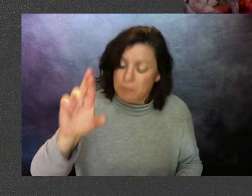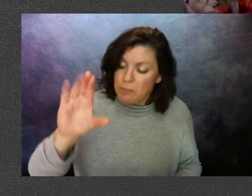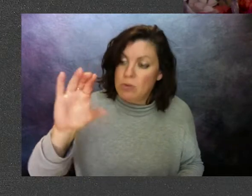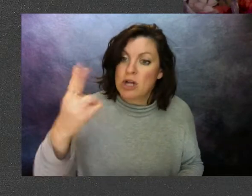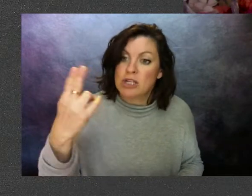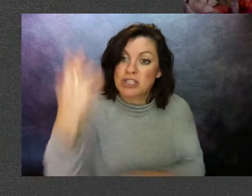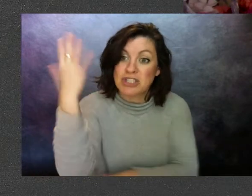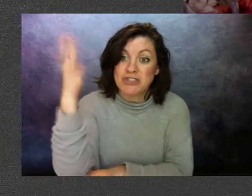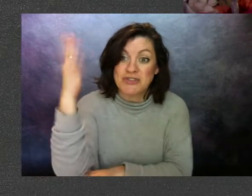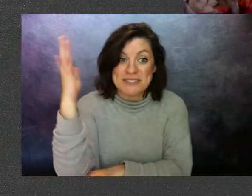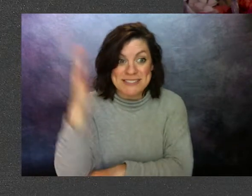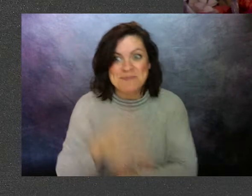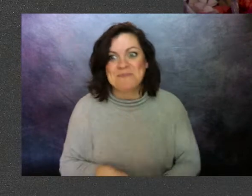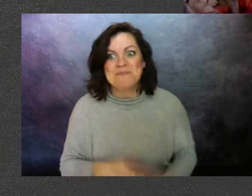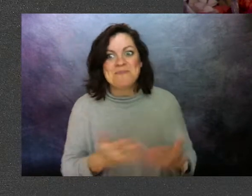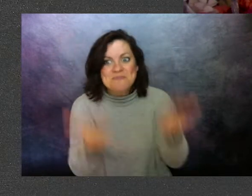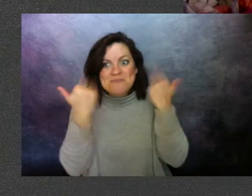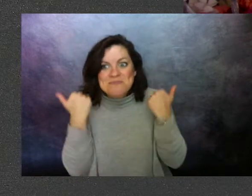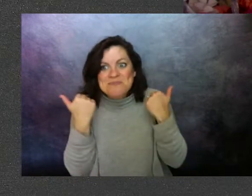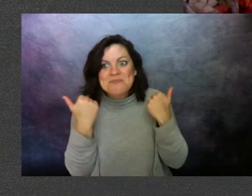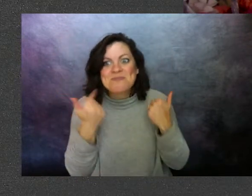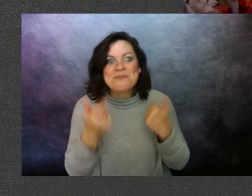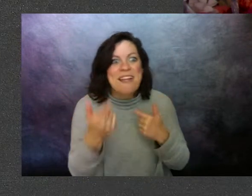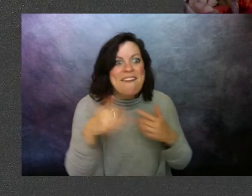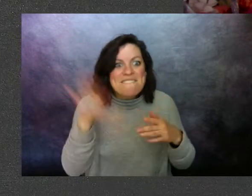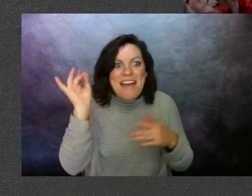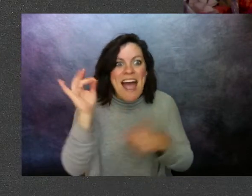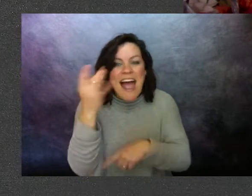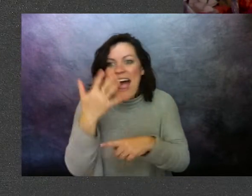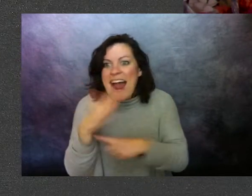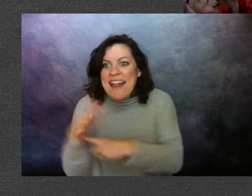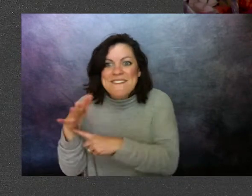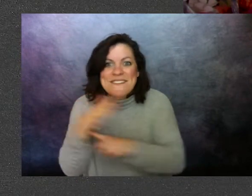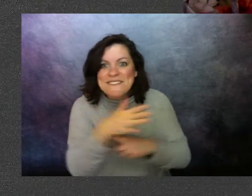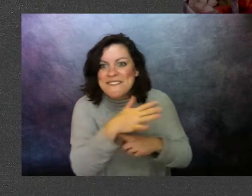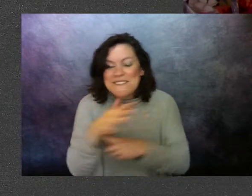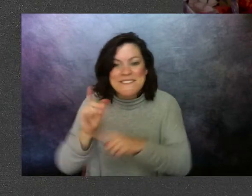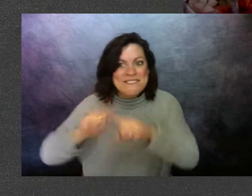We're going on a leaf hunt, we're going right away. Let's find colorful leaves, it's a wonderful day.